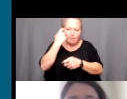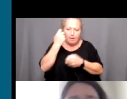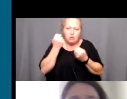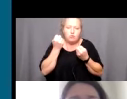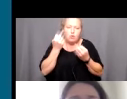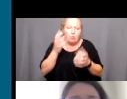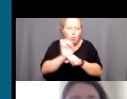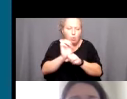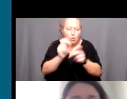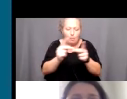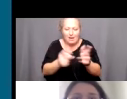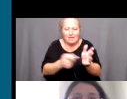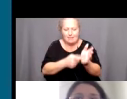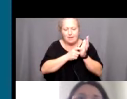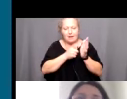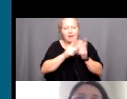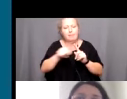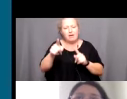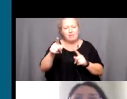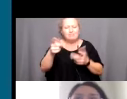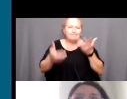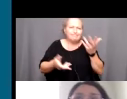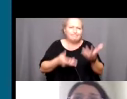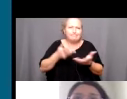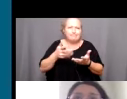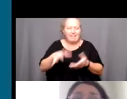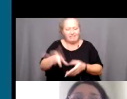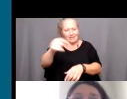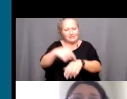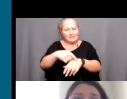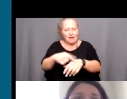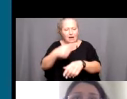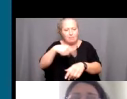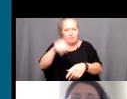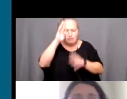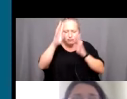But I think, really finding time to create a collective or